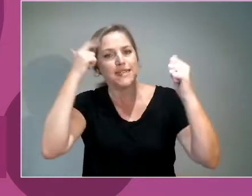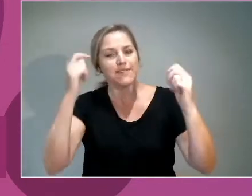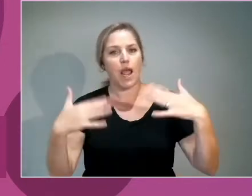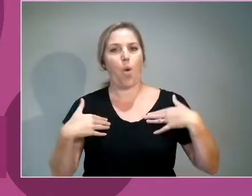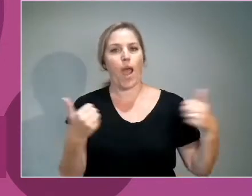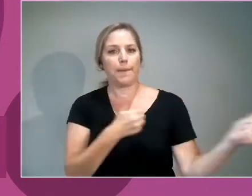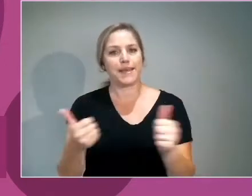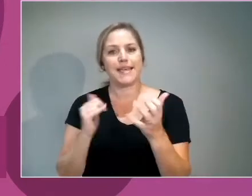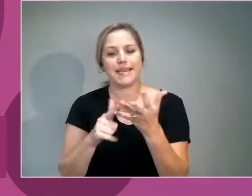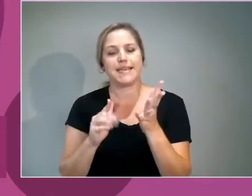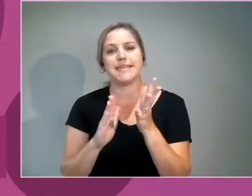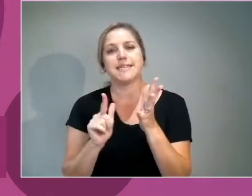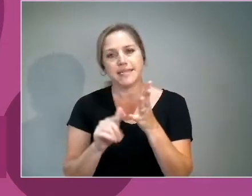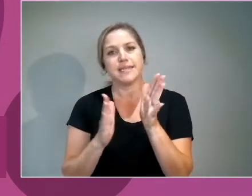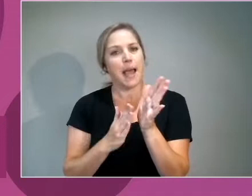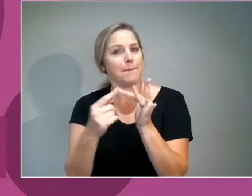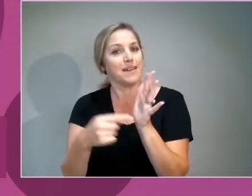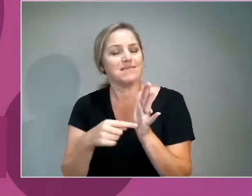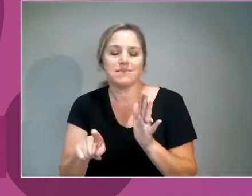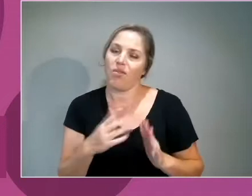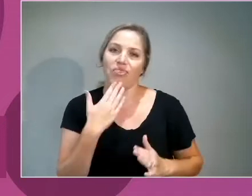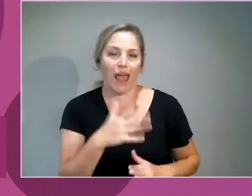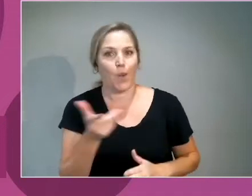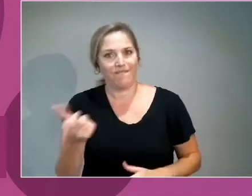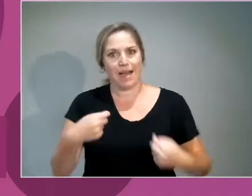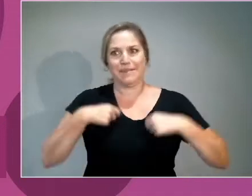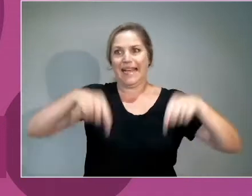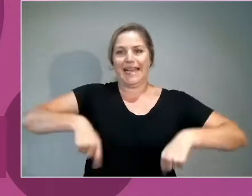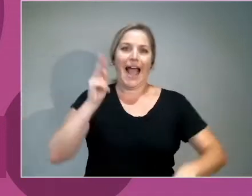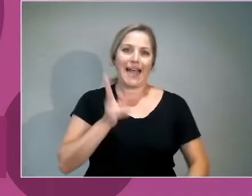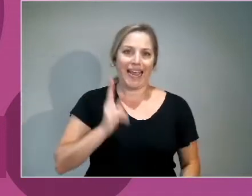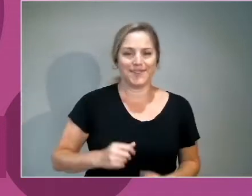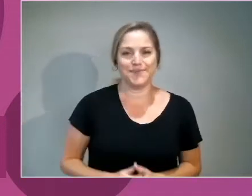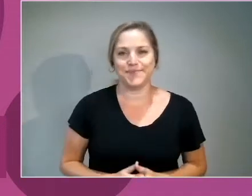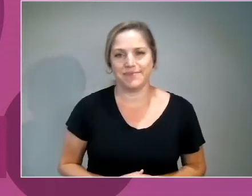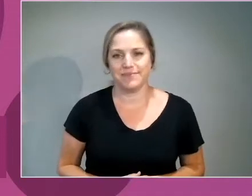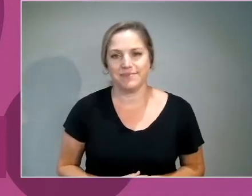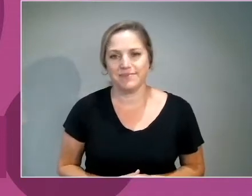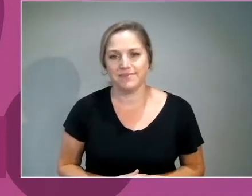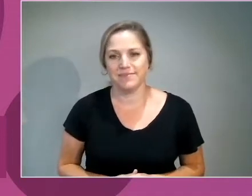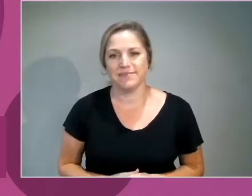as I said before. Thank you that you've invited me before. You really are a fantastic audience of